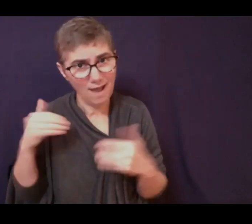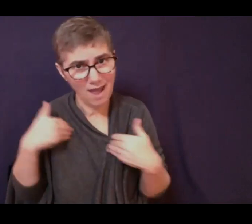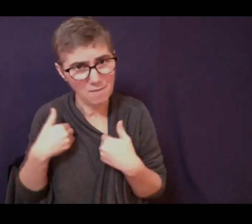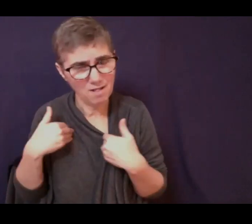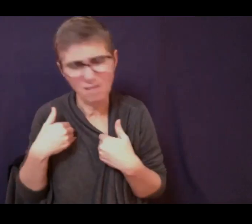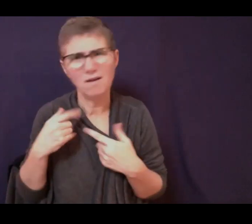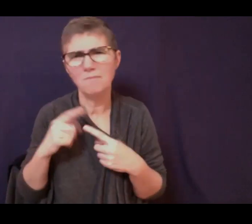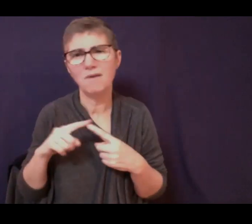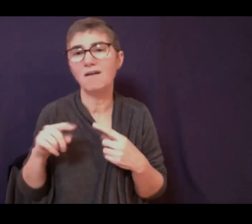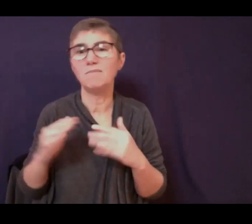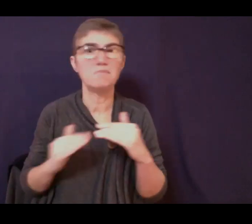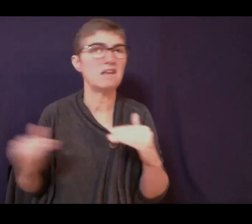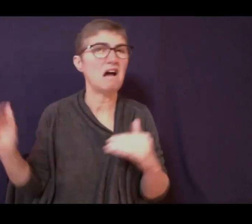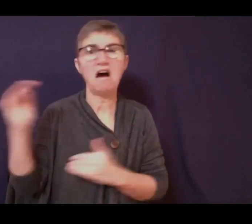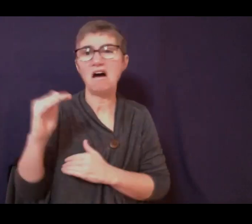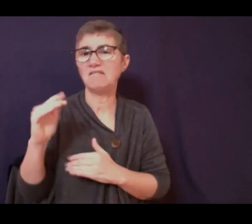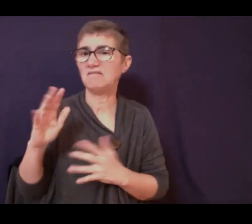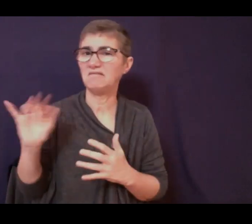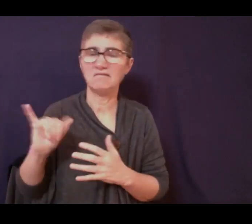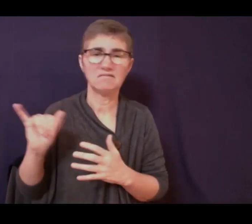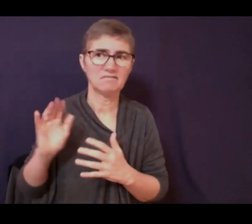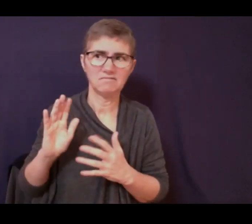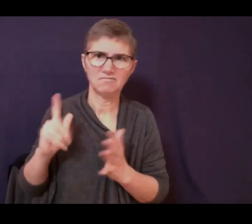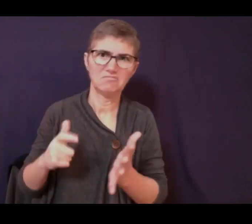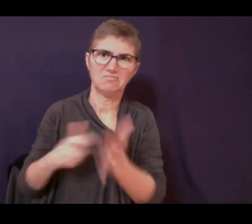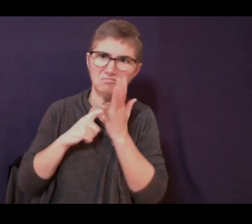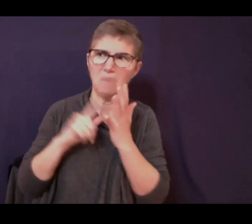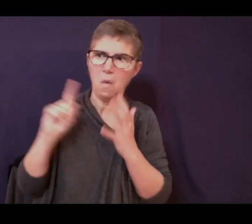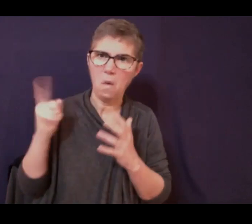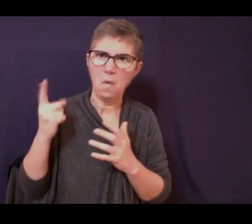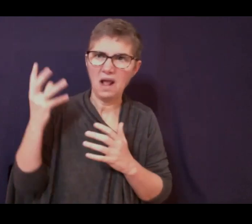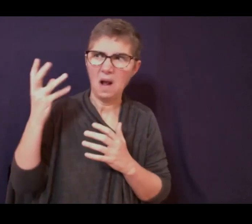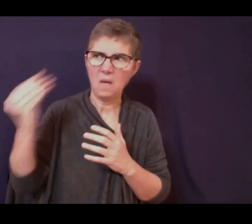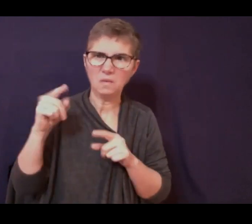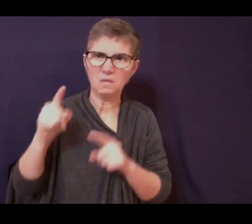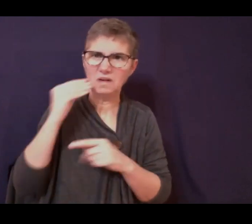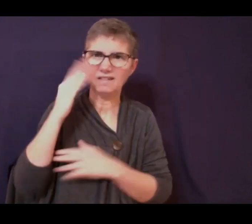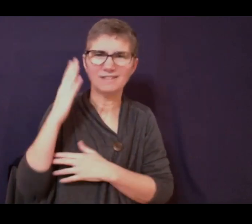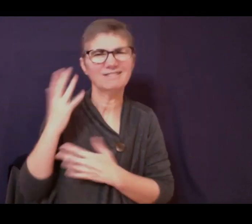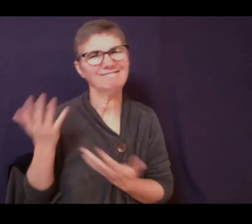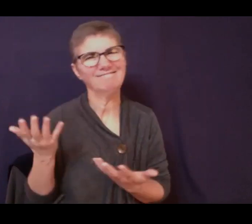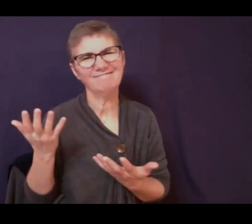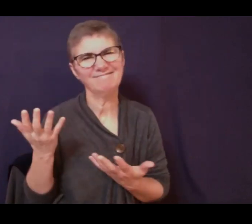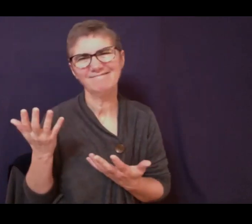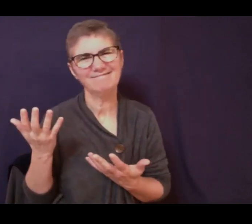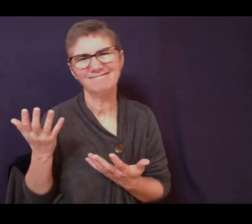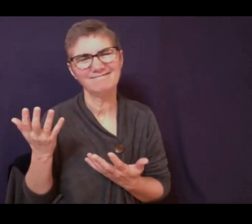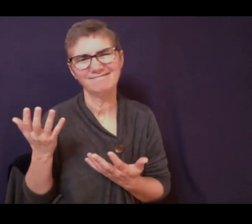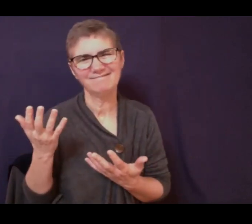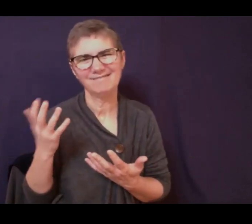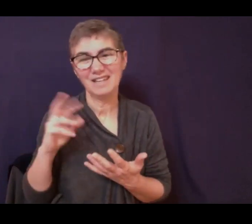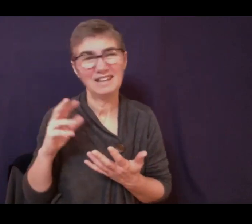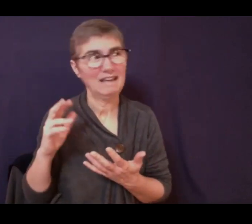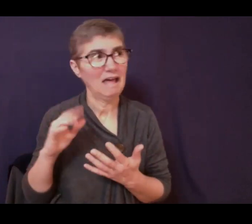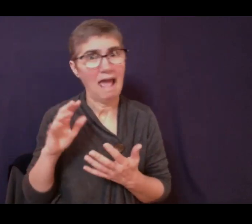you you don't want to be so restrictive that the you're going to have the animal have accidents or it sort of restrict